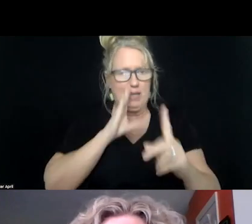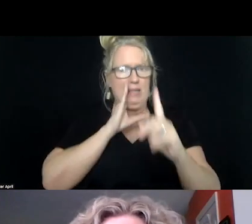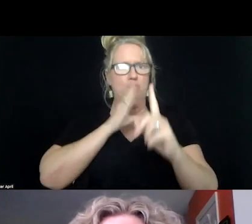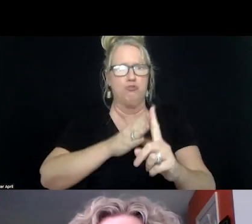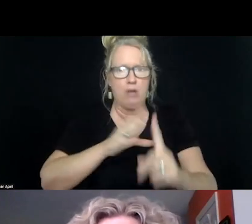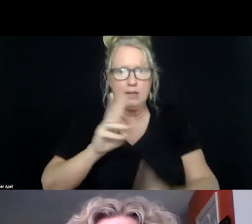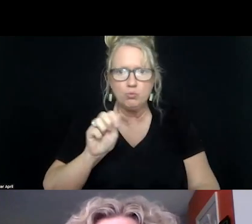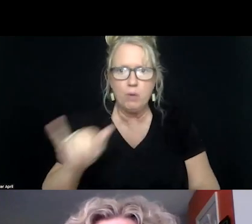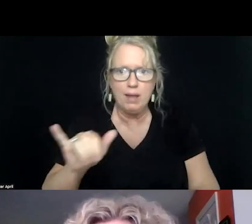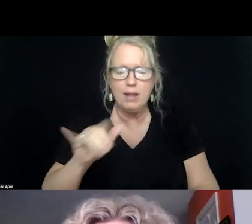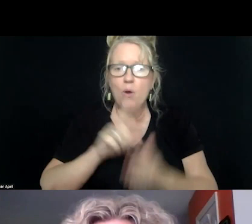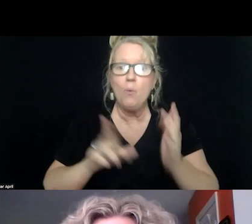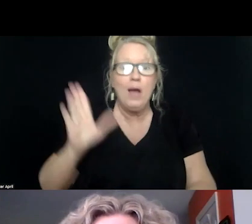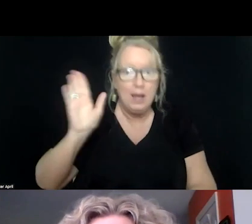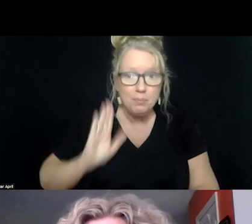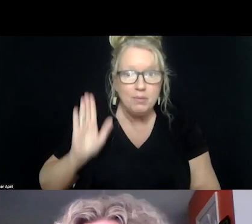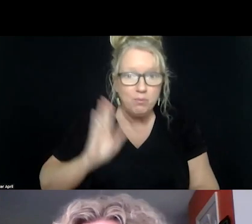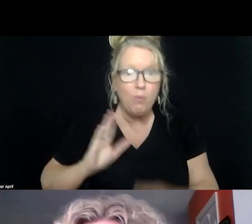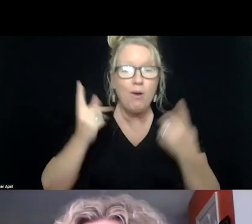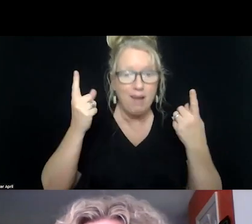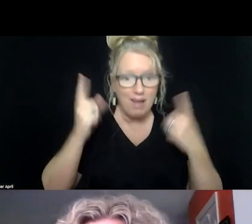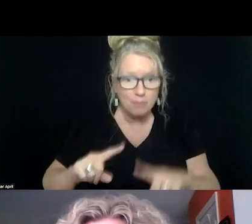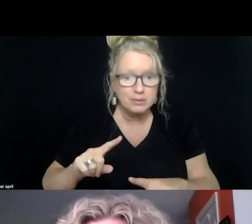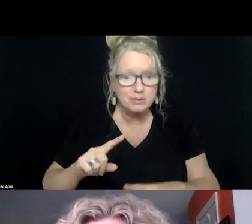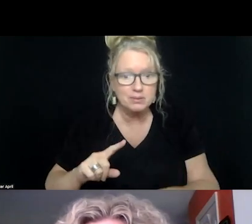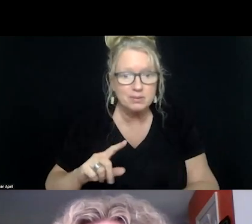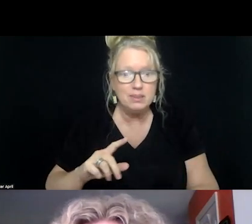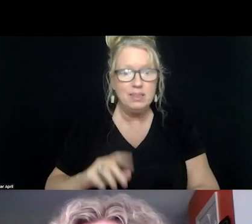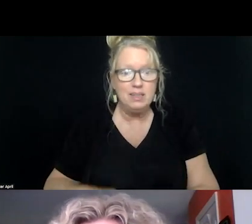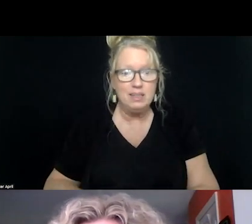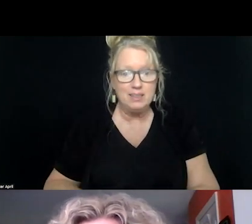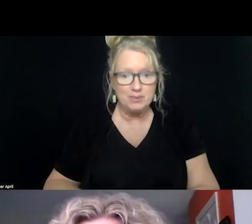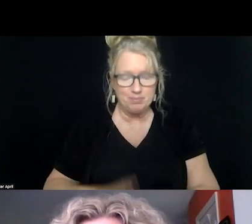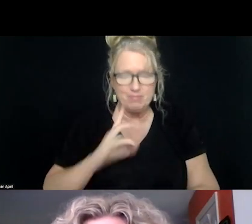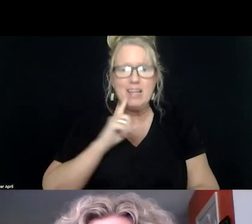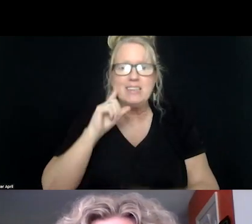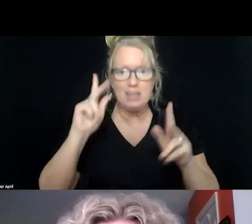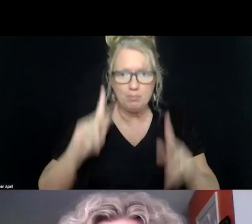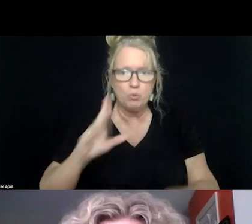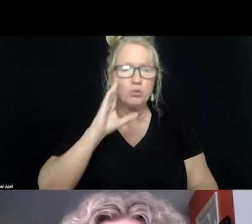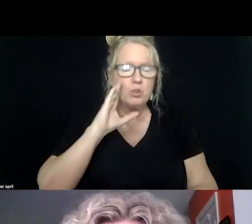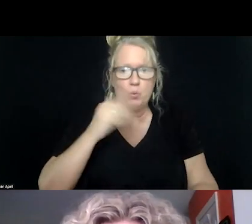SO WHAT YOU USED TO HAPPEN WAS A DEAF PERSON WOULD CALL A HEARING